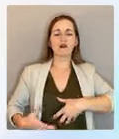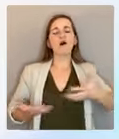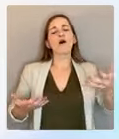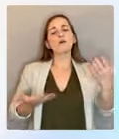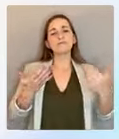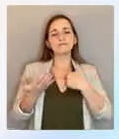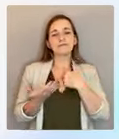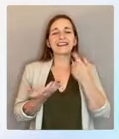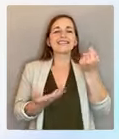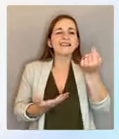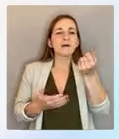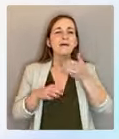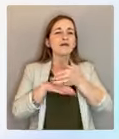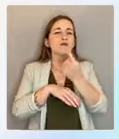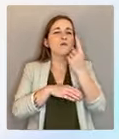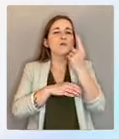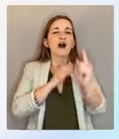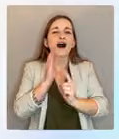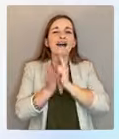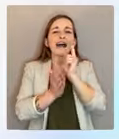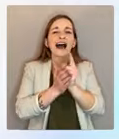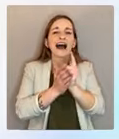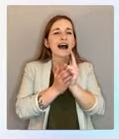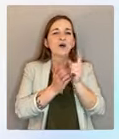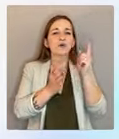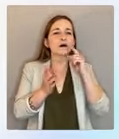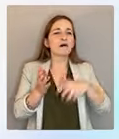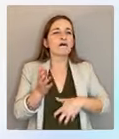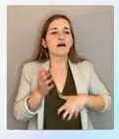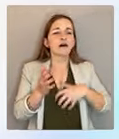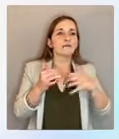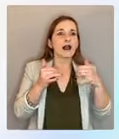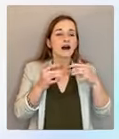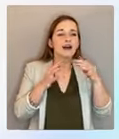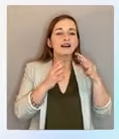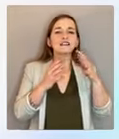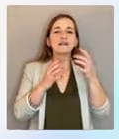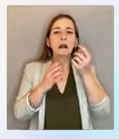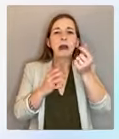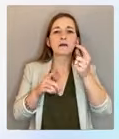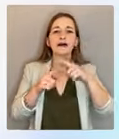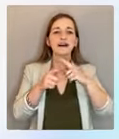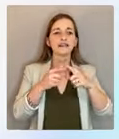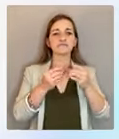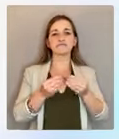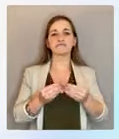I would feel a little bit, but maybe for a day or so, but this was the smoothest movement